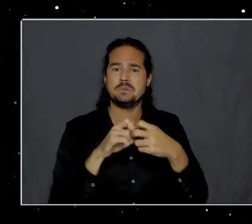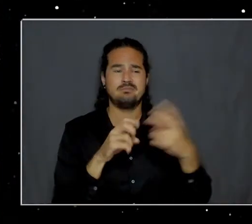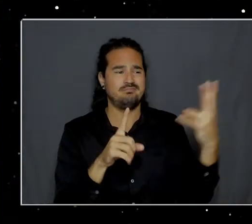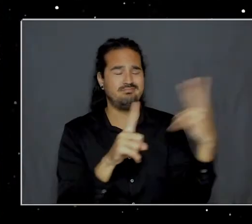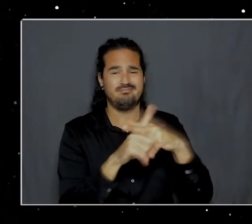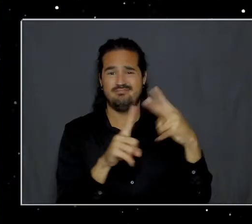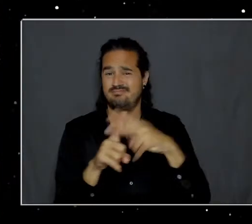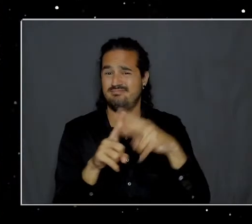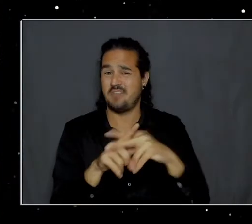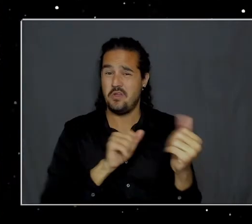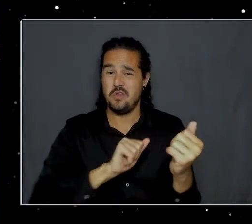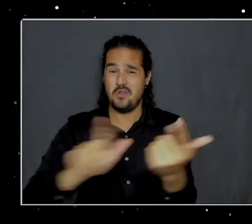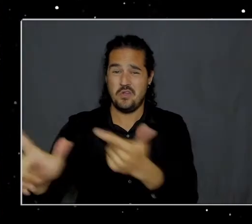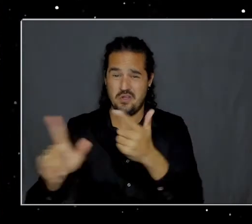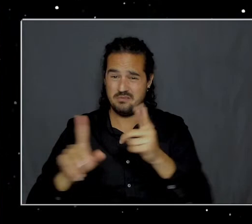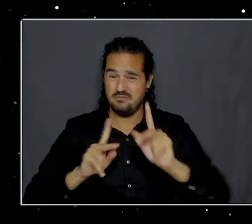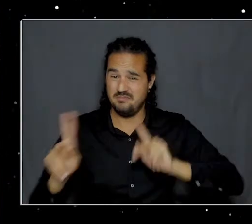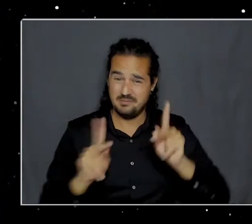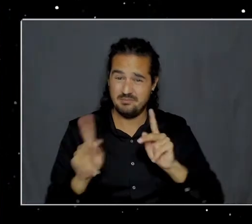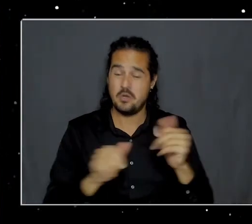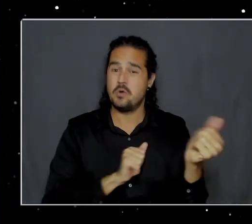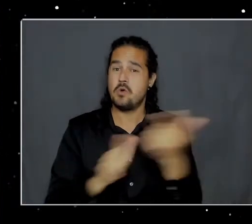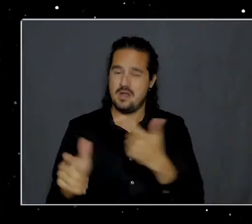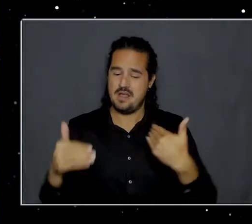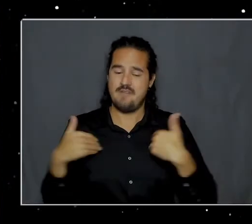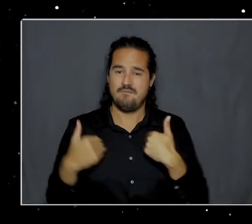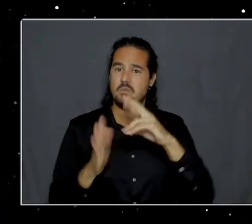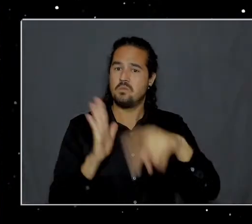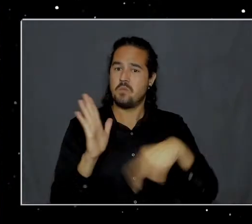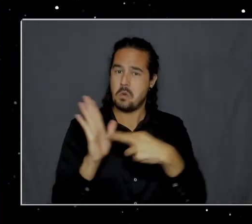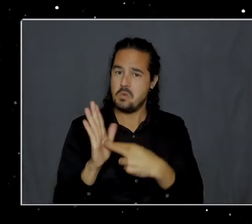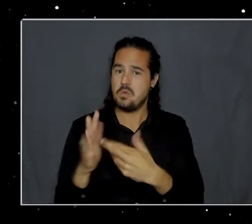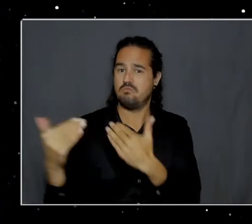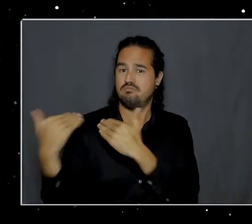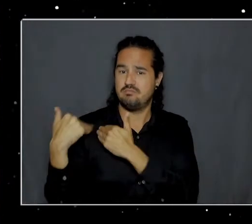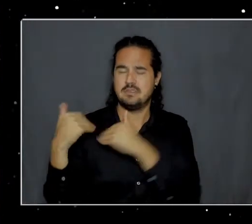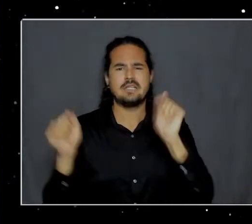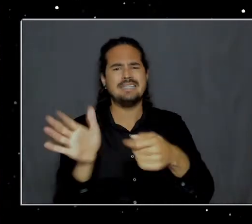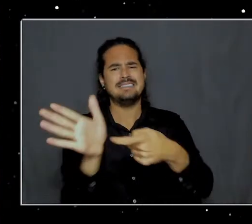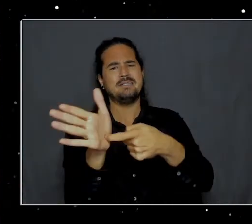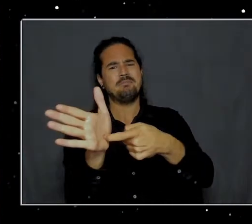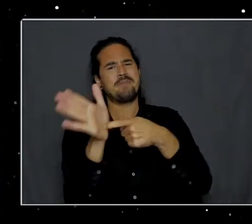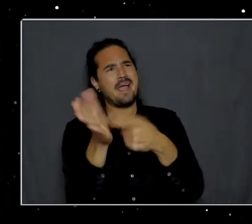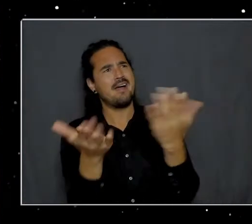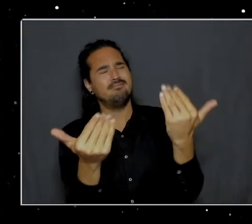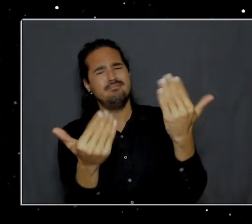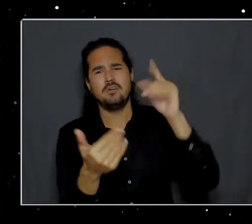SAID, "GOVERNMENTS ARE NOT DOING ENOUGH FOR CLIMATE CHANGE." SHE'S NOT A LAWYER. SHE'S A QUEEN, BUT SHE'S NOT A